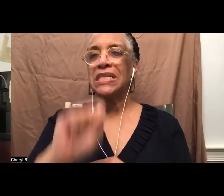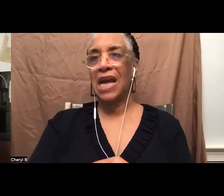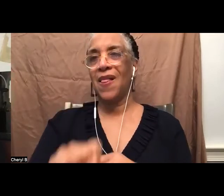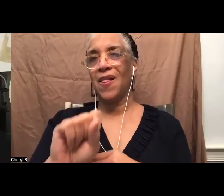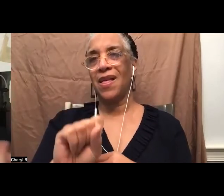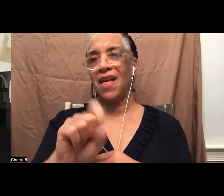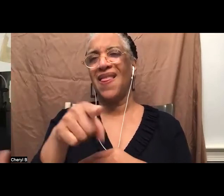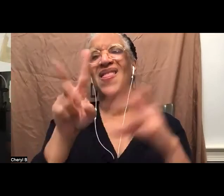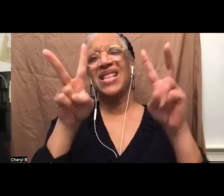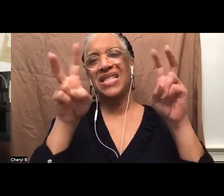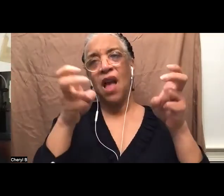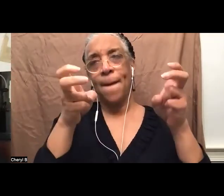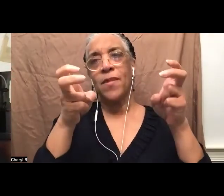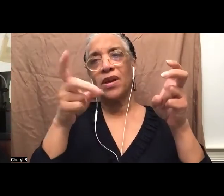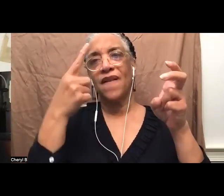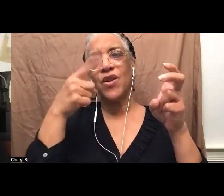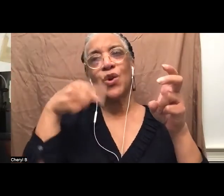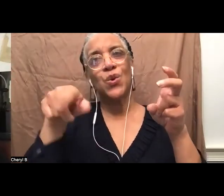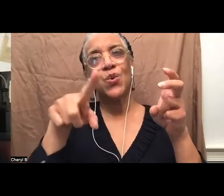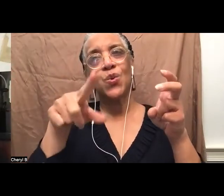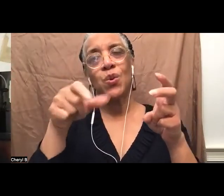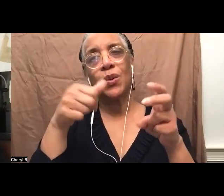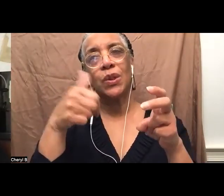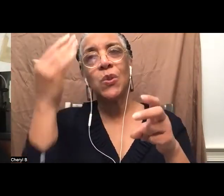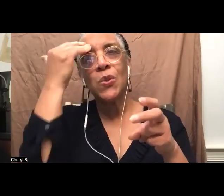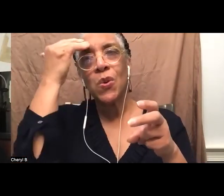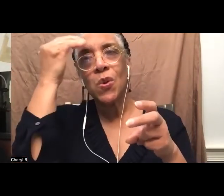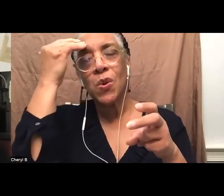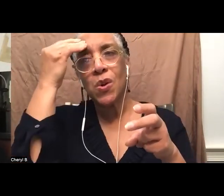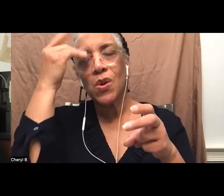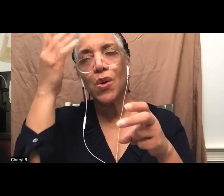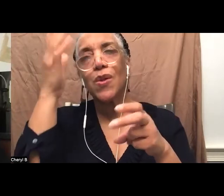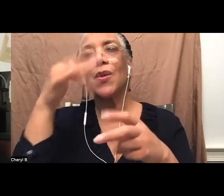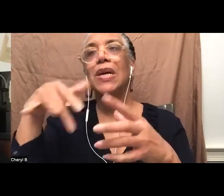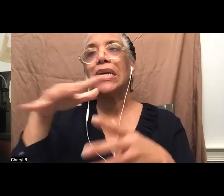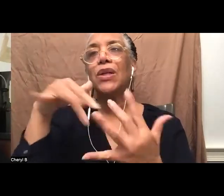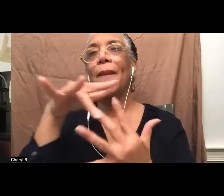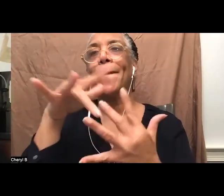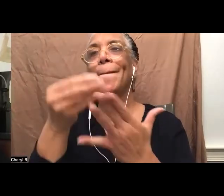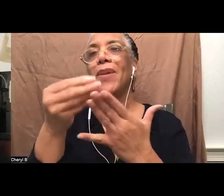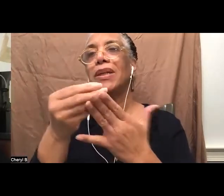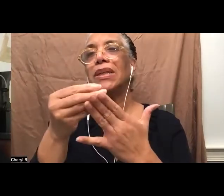The International Monetary Fund and World Bank are holding